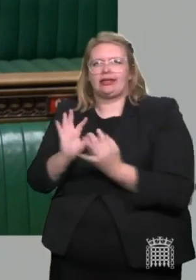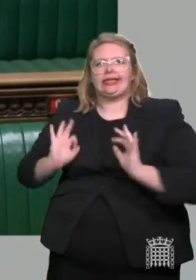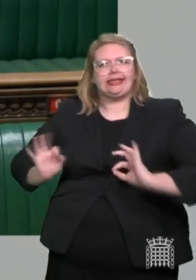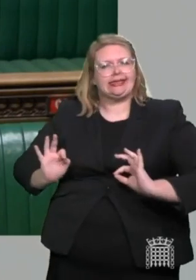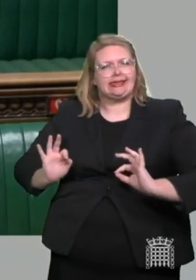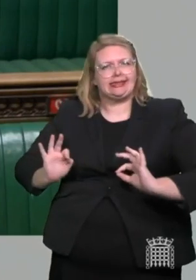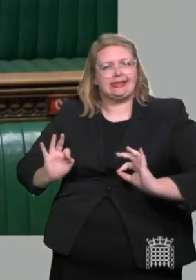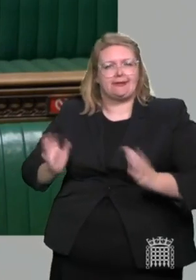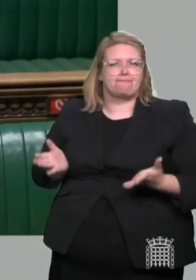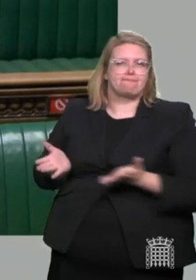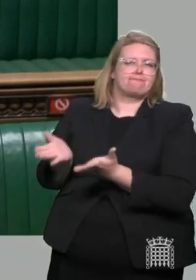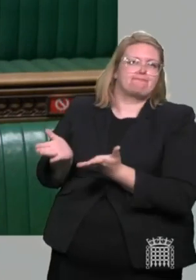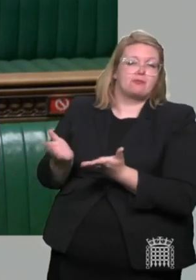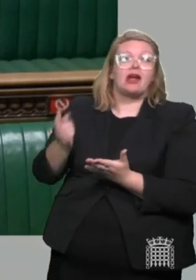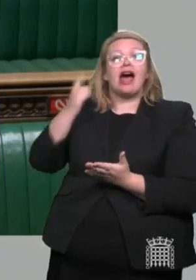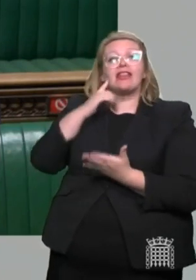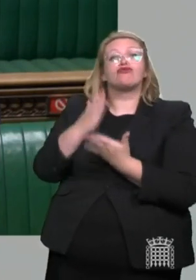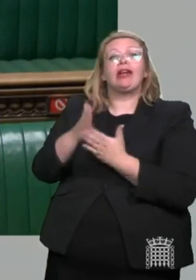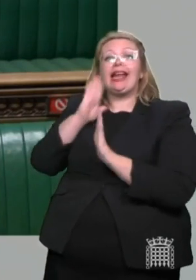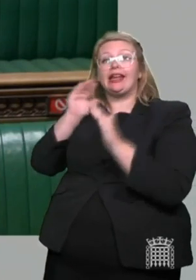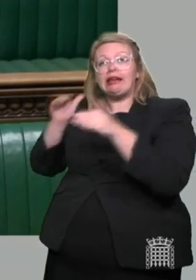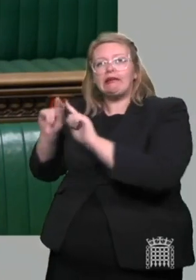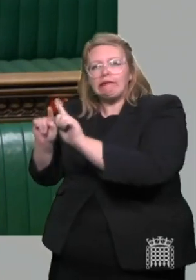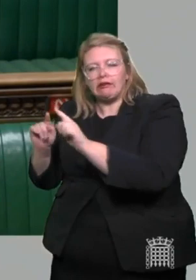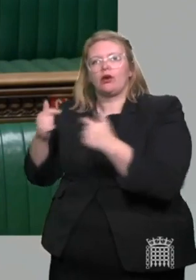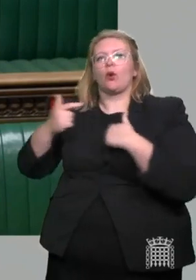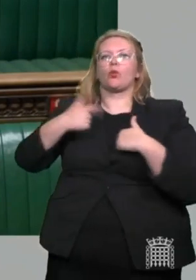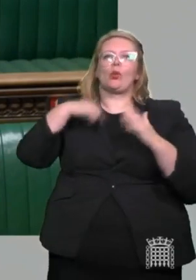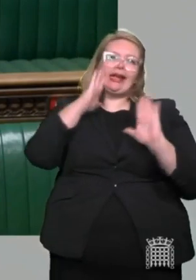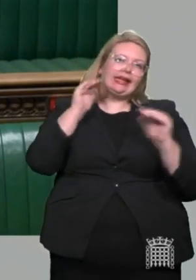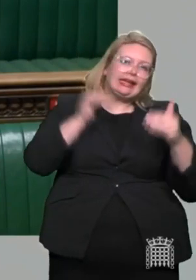think what we should look at instead, and what we are looking at, is the prospect of jet-zero